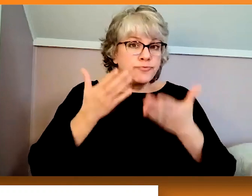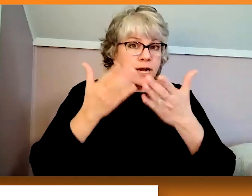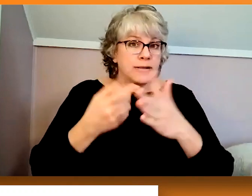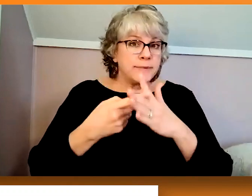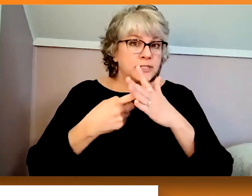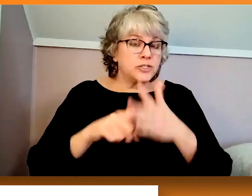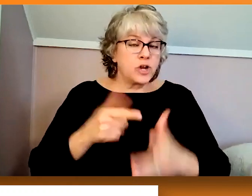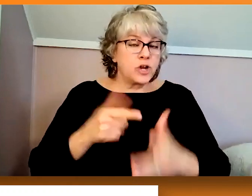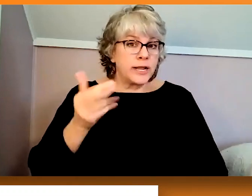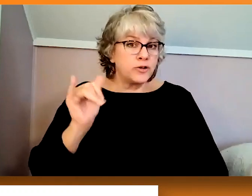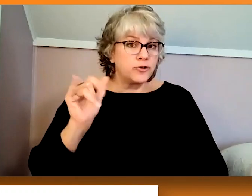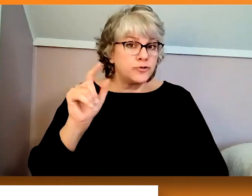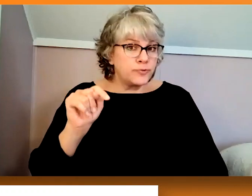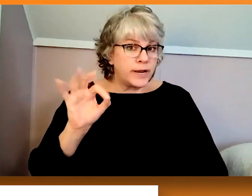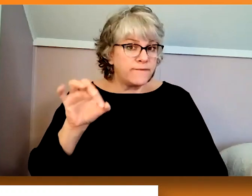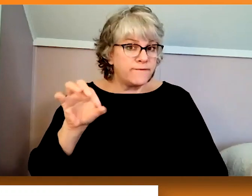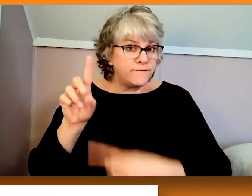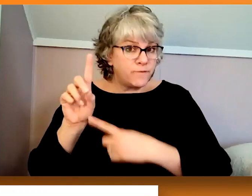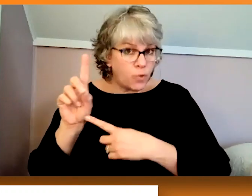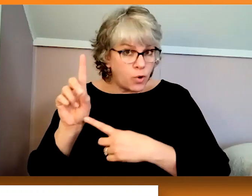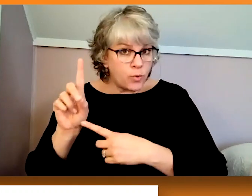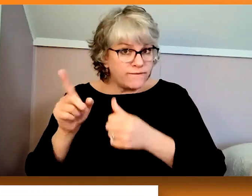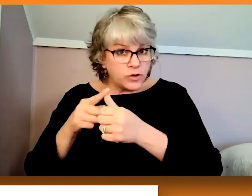over the Foundation Directory Online?"